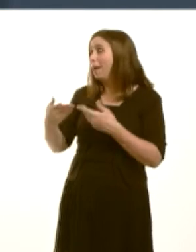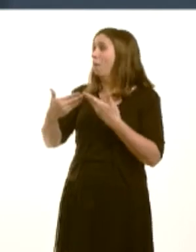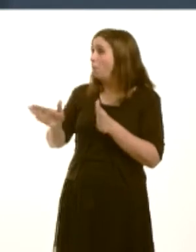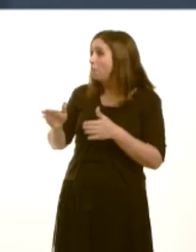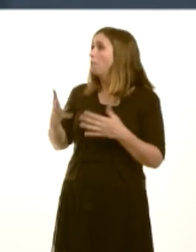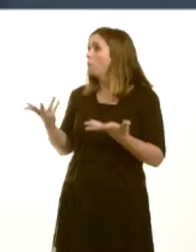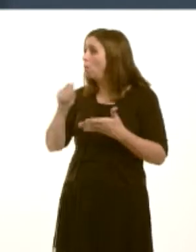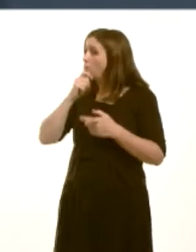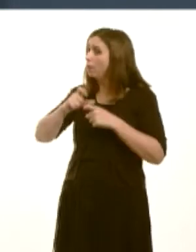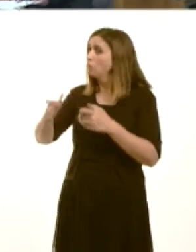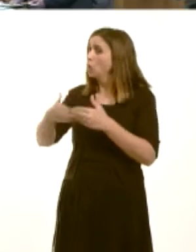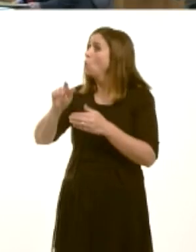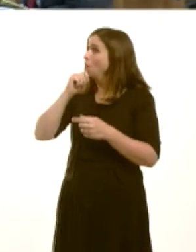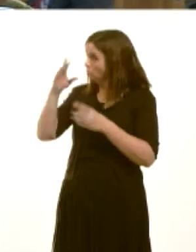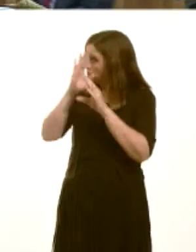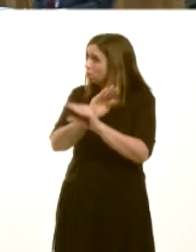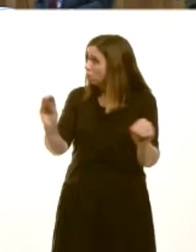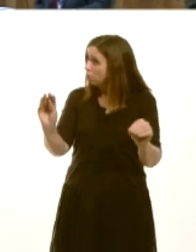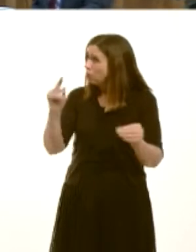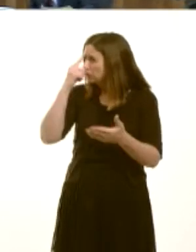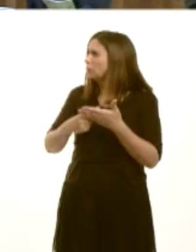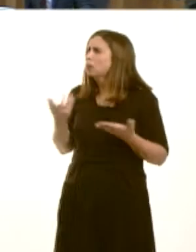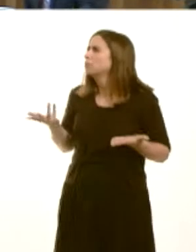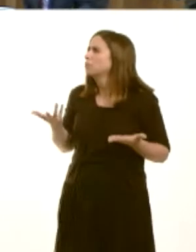decision will be made public? Carwyn Jones: I can give the Memberís constituents